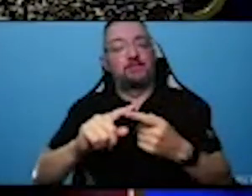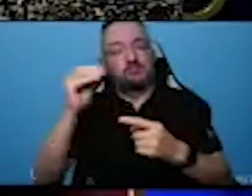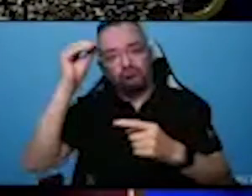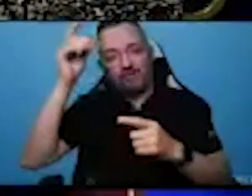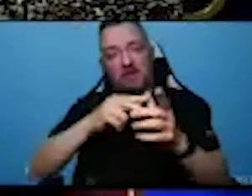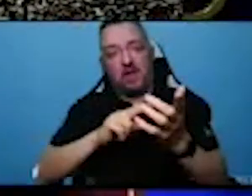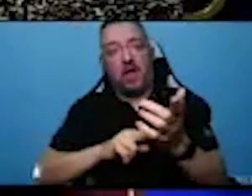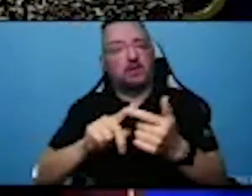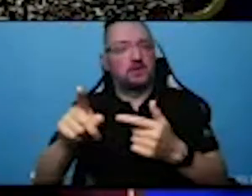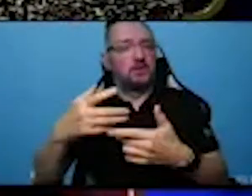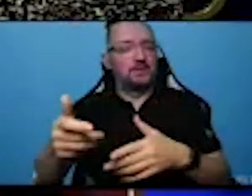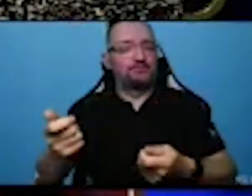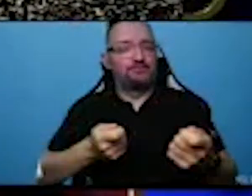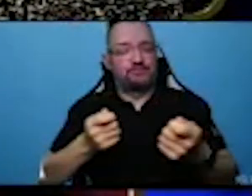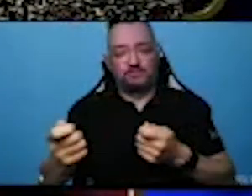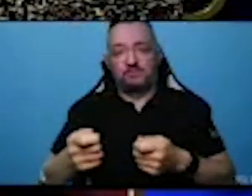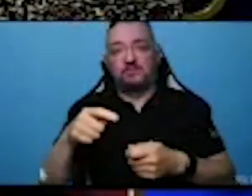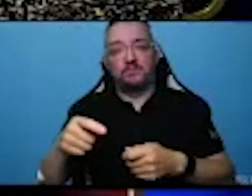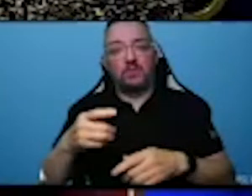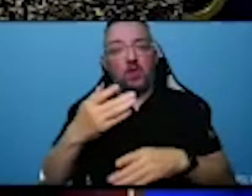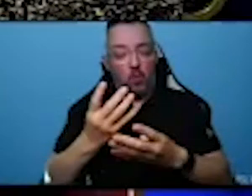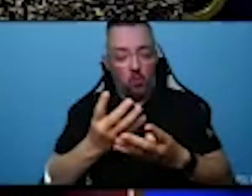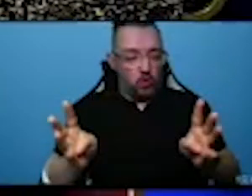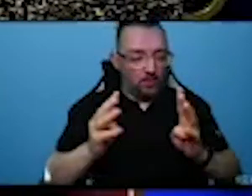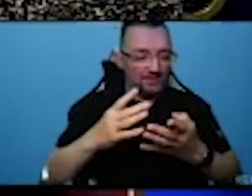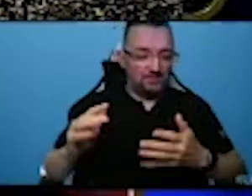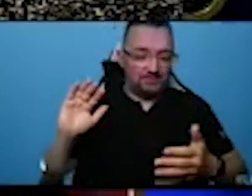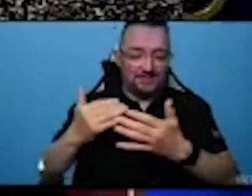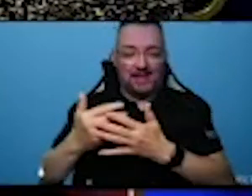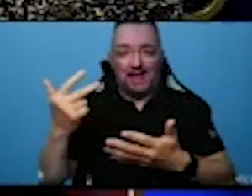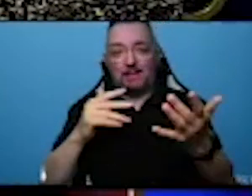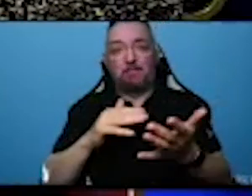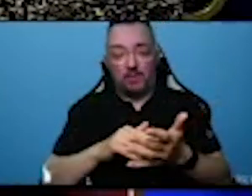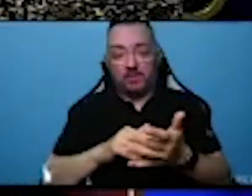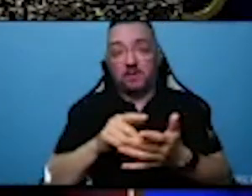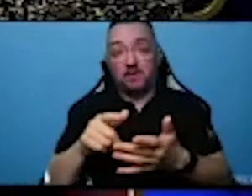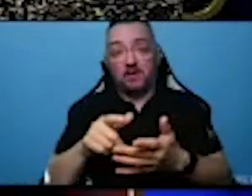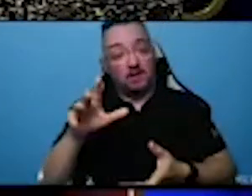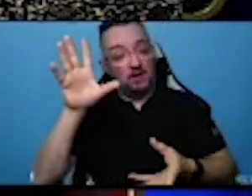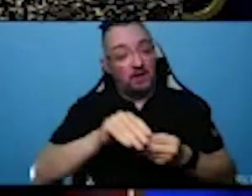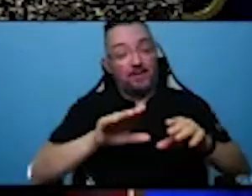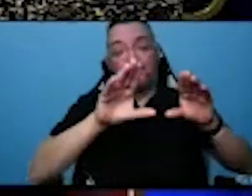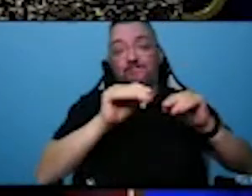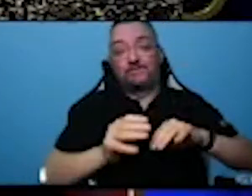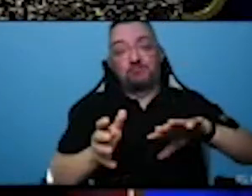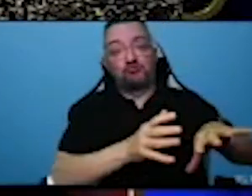and thinking over the last 18 months, but it isn't the combination of the thinking and the dialogue and debate about how we use some of the learnings